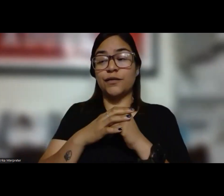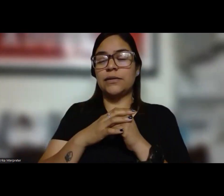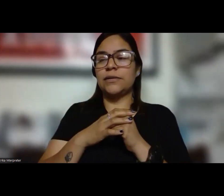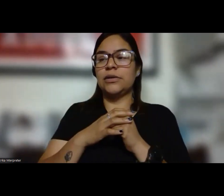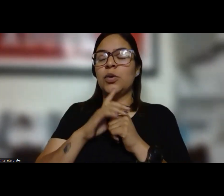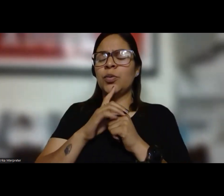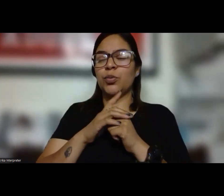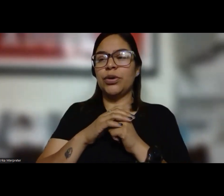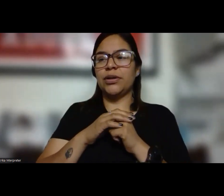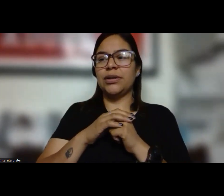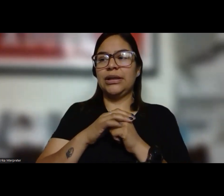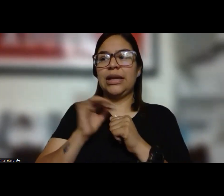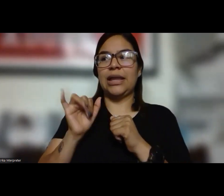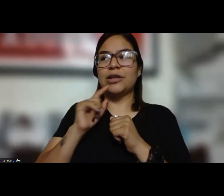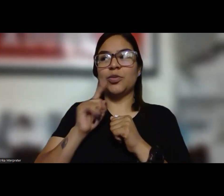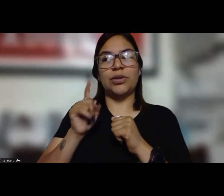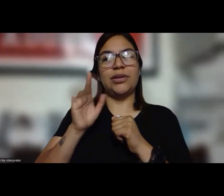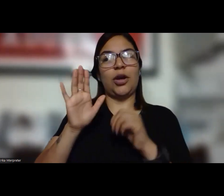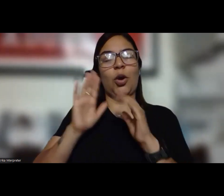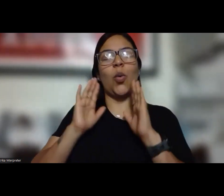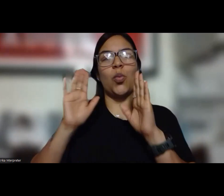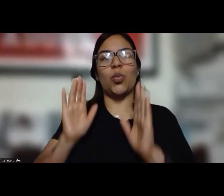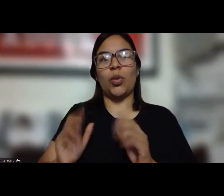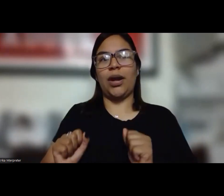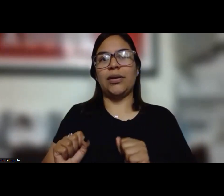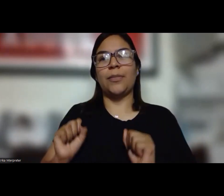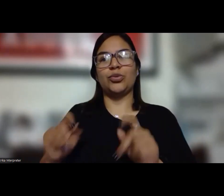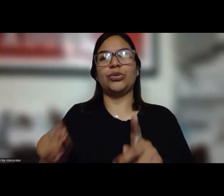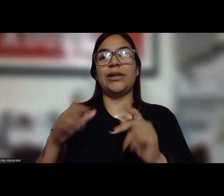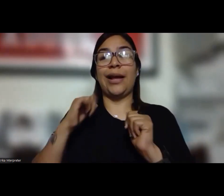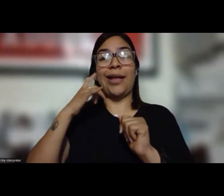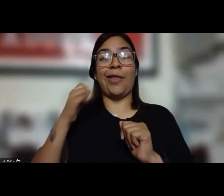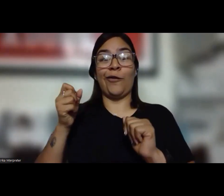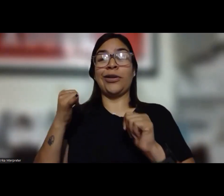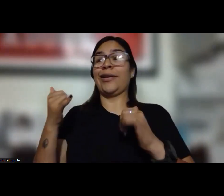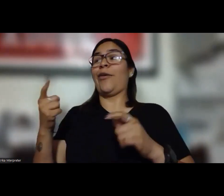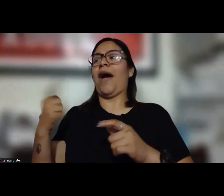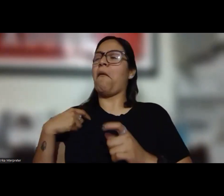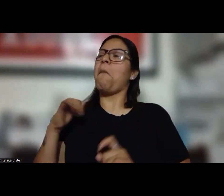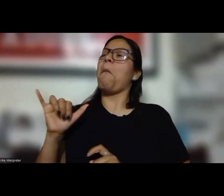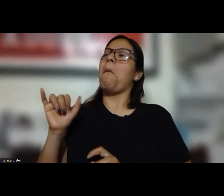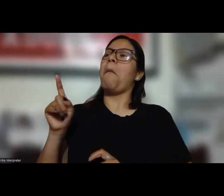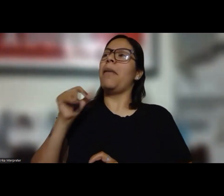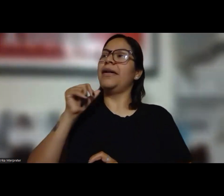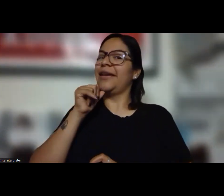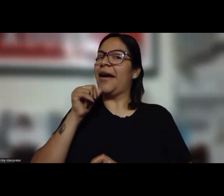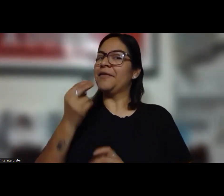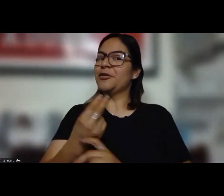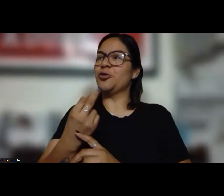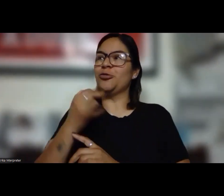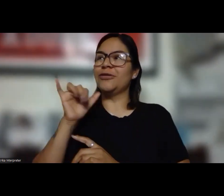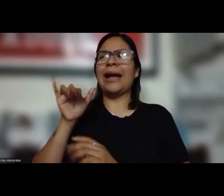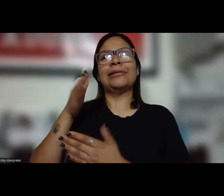it it seems like a tremendous opportunity that California um hasn't leveraged yet and uh many of